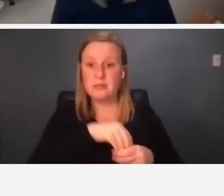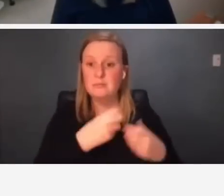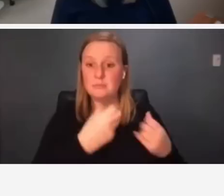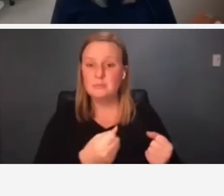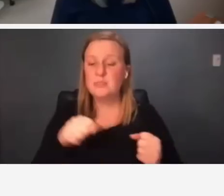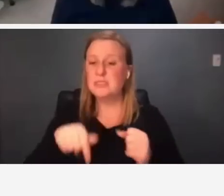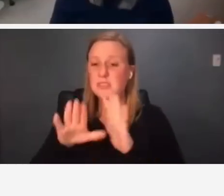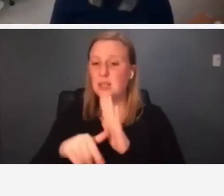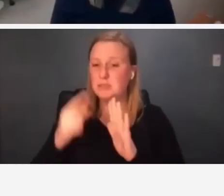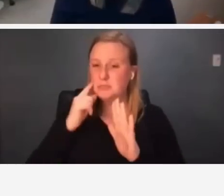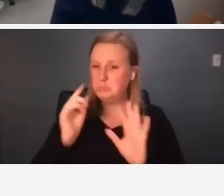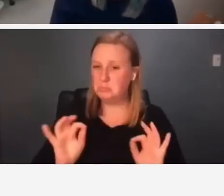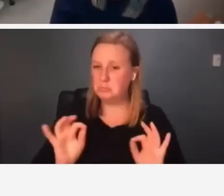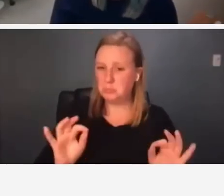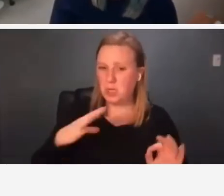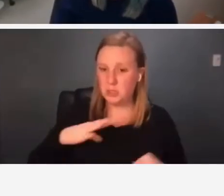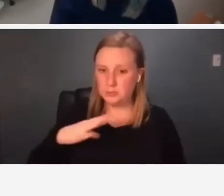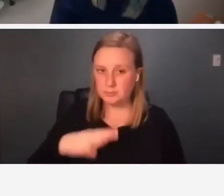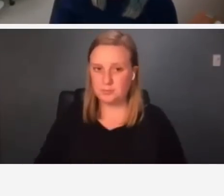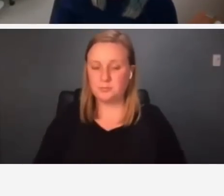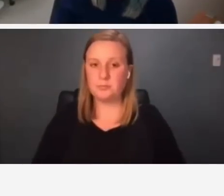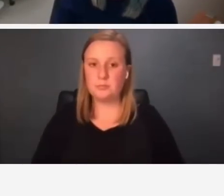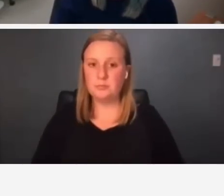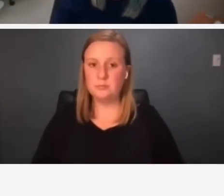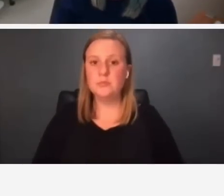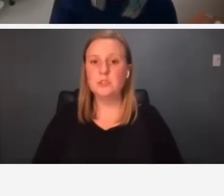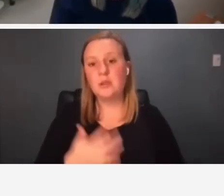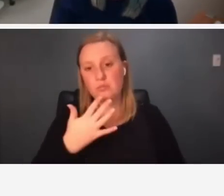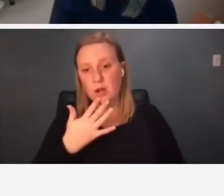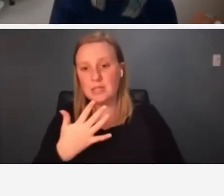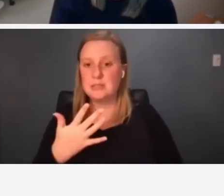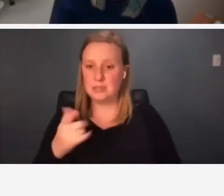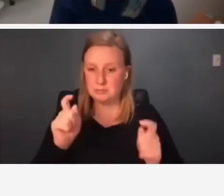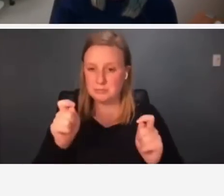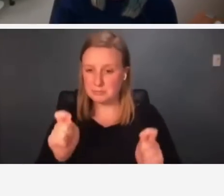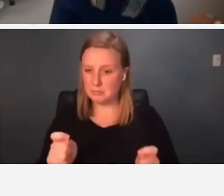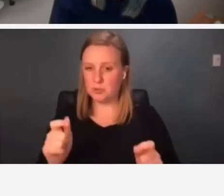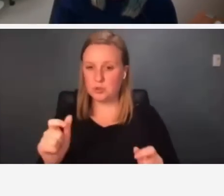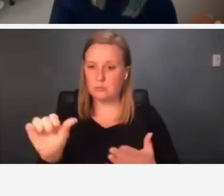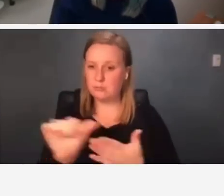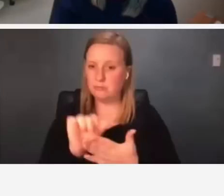Although to the extent that we could make the prices make more sense that's something we should always